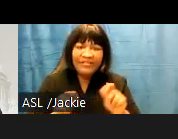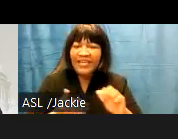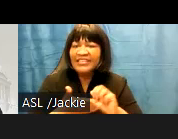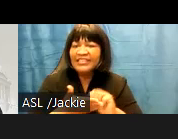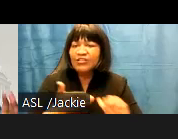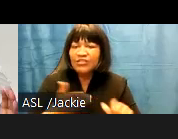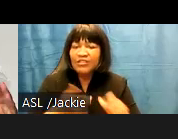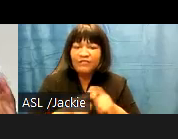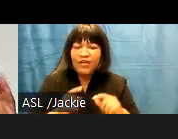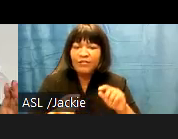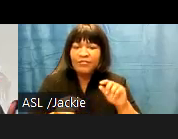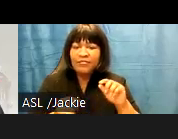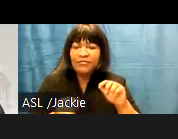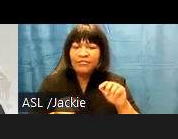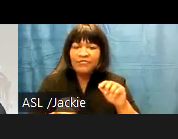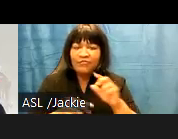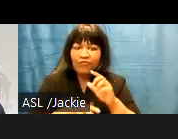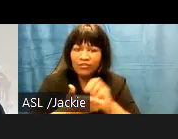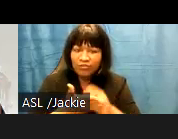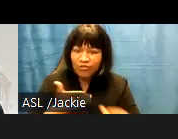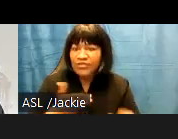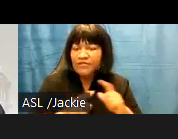That is amazing. We are really excited about that.